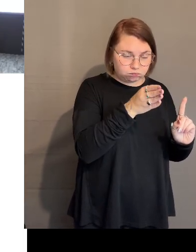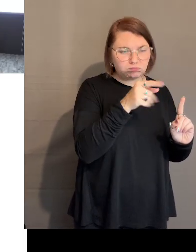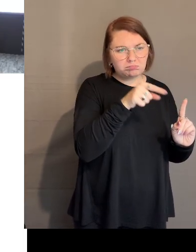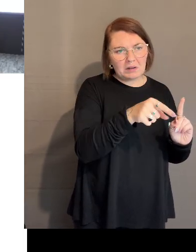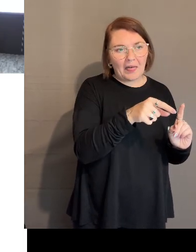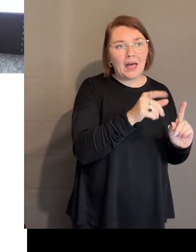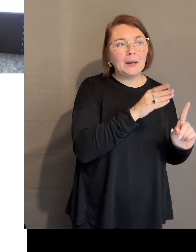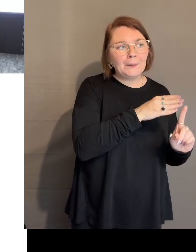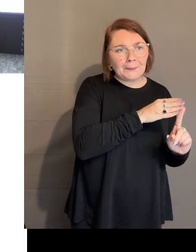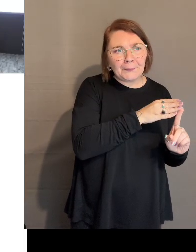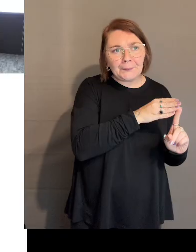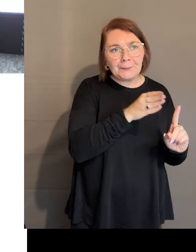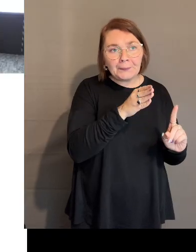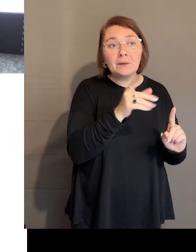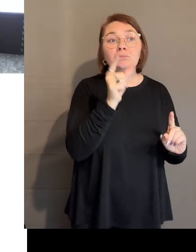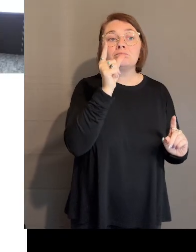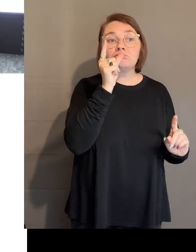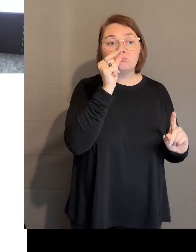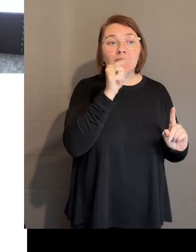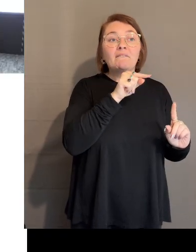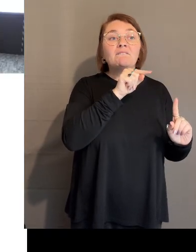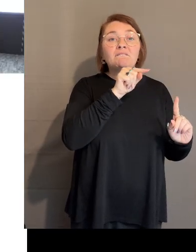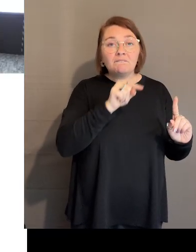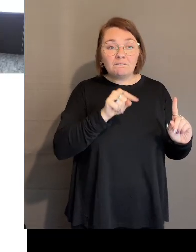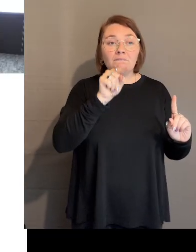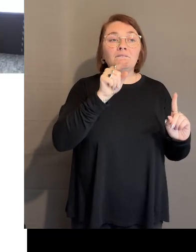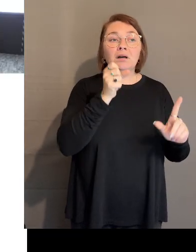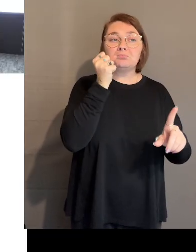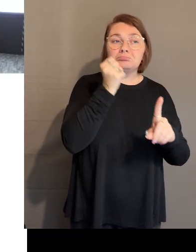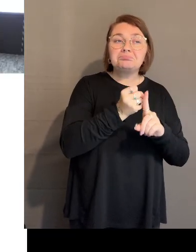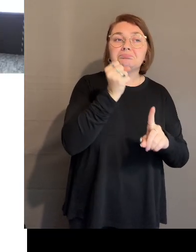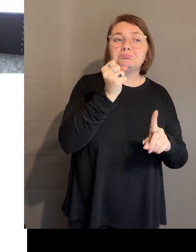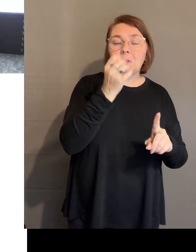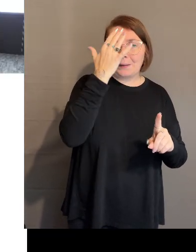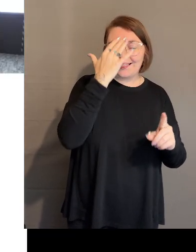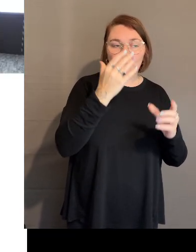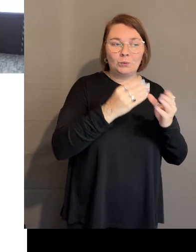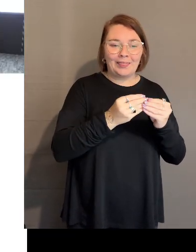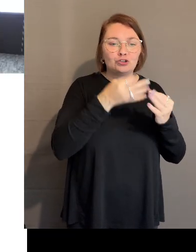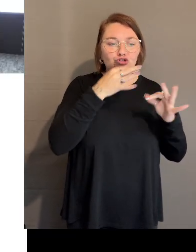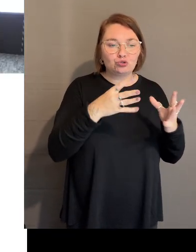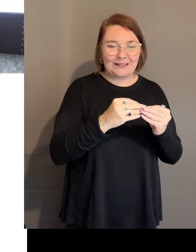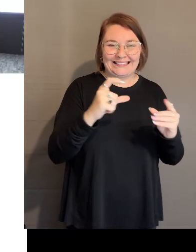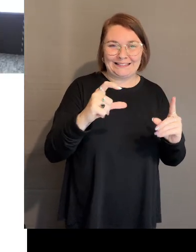Which disappears, and then there's a positive effect for mothers of children with CP.